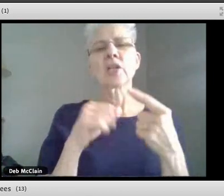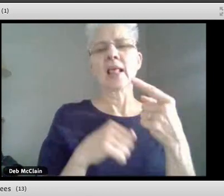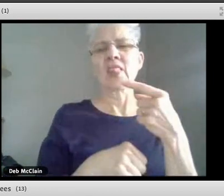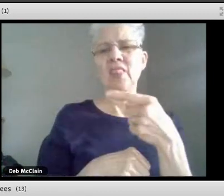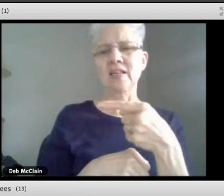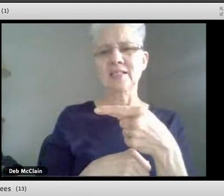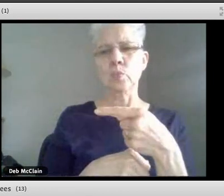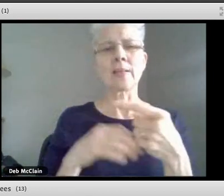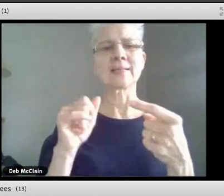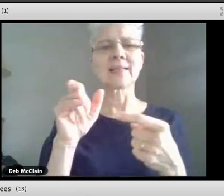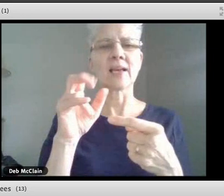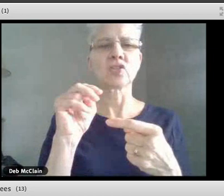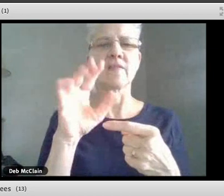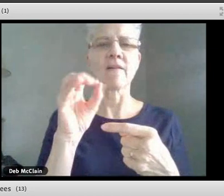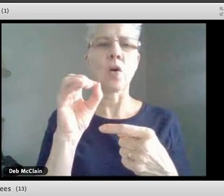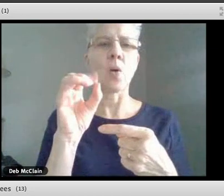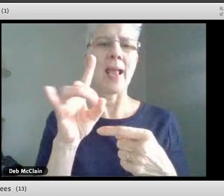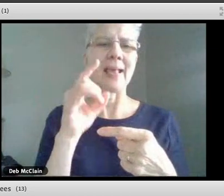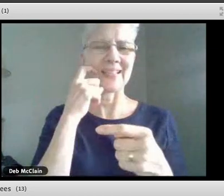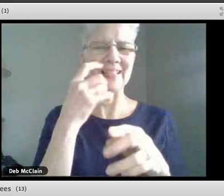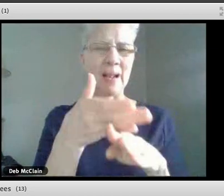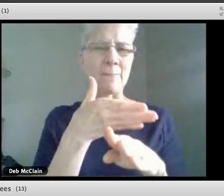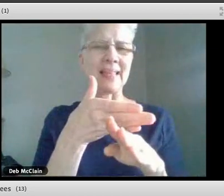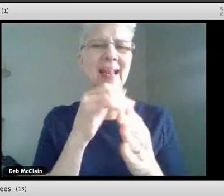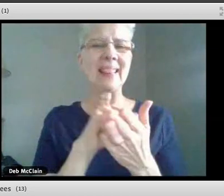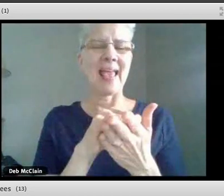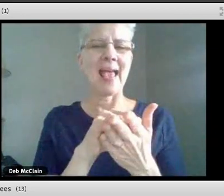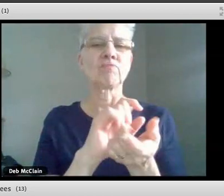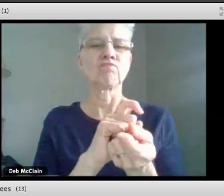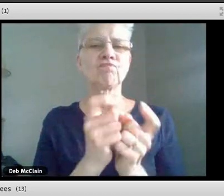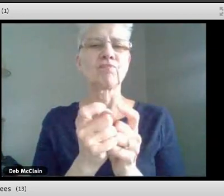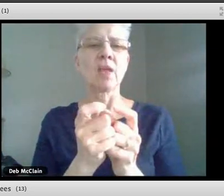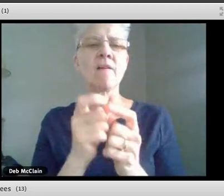and they just updated it in terms of computer access, and I'll talk to you about that in a second.